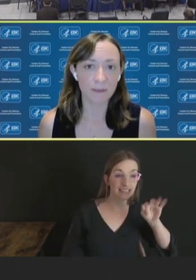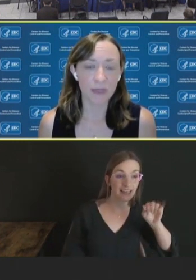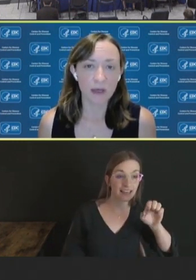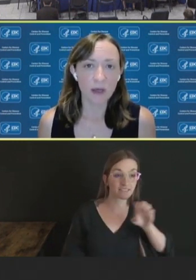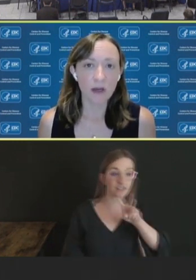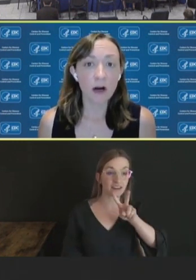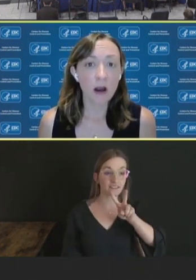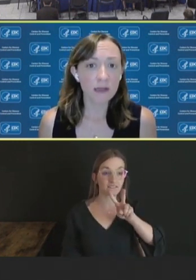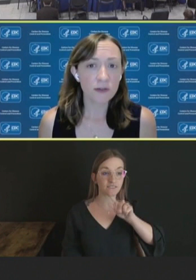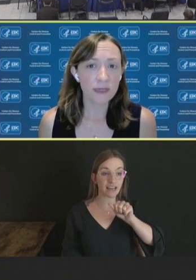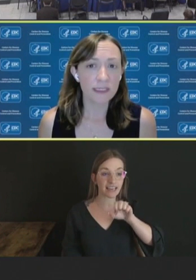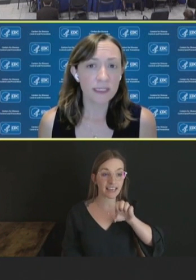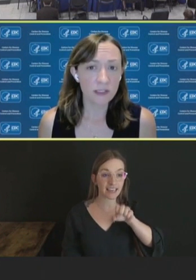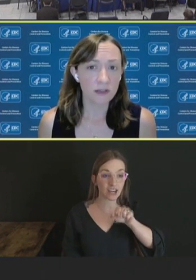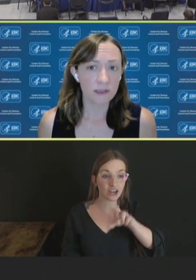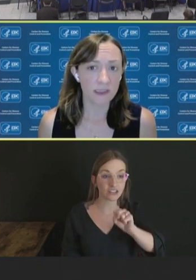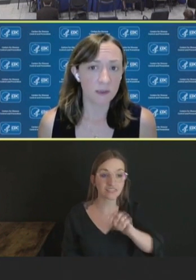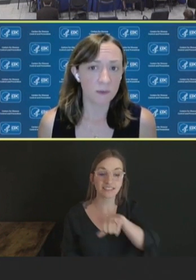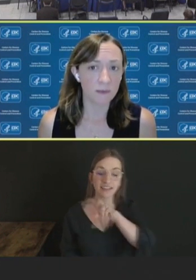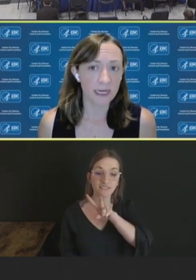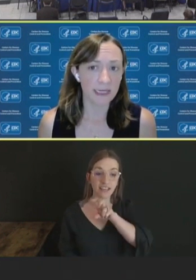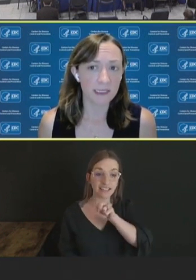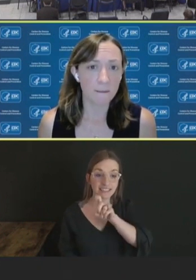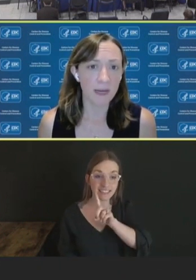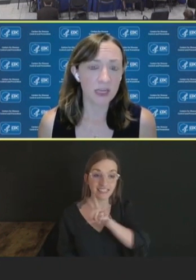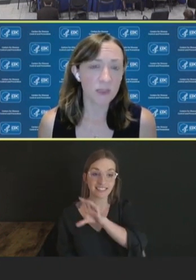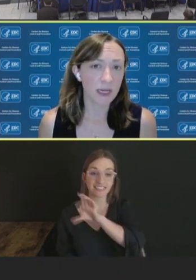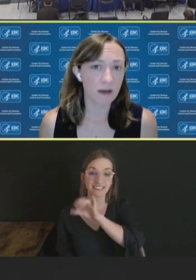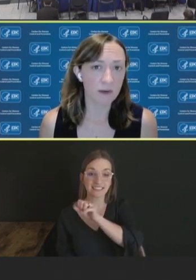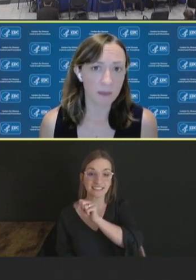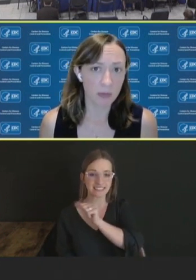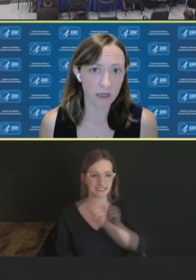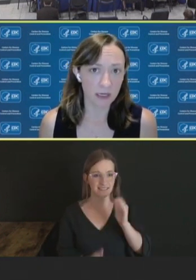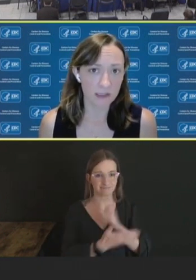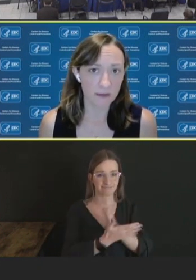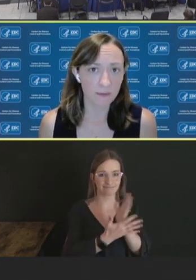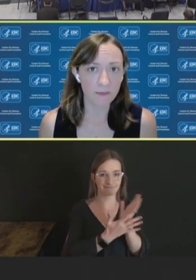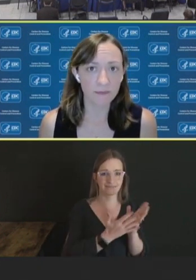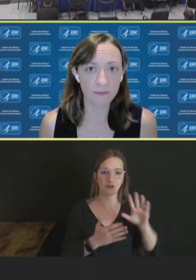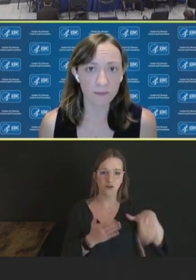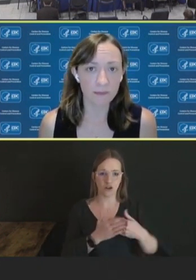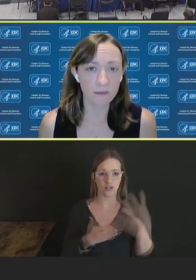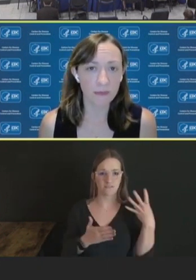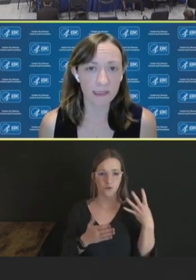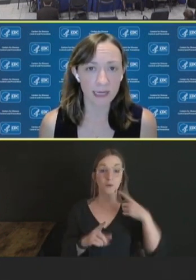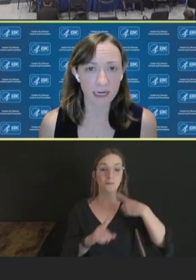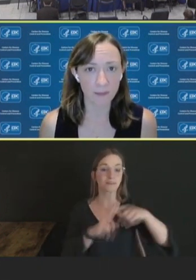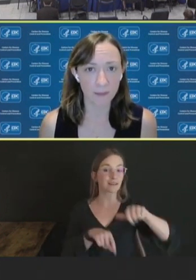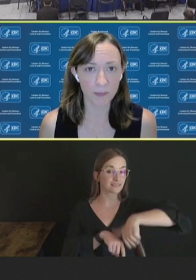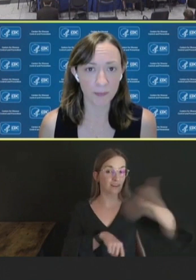There are also additional systems in place managed by government partners.